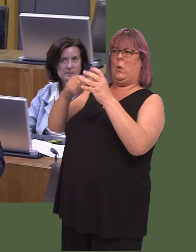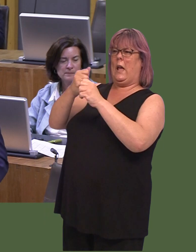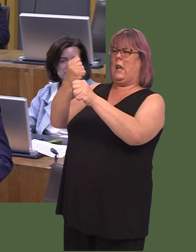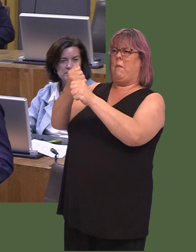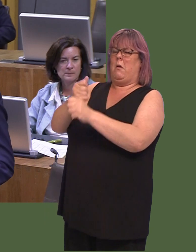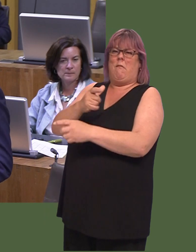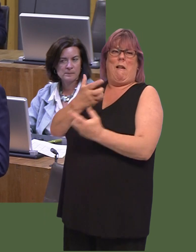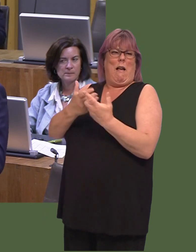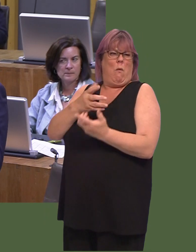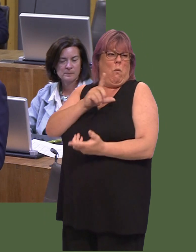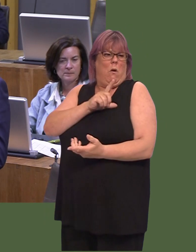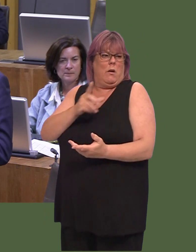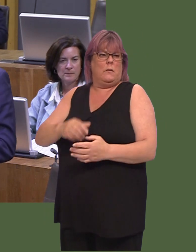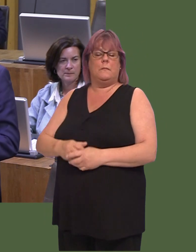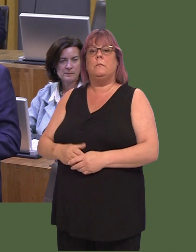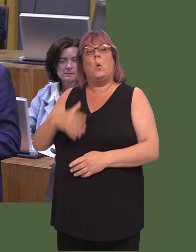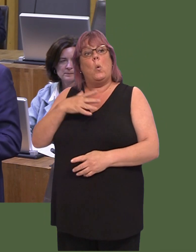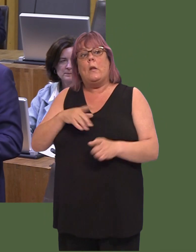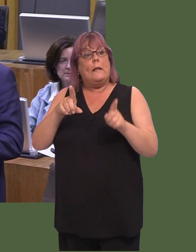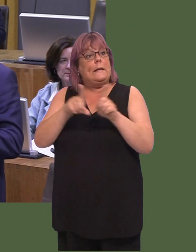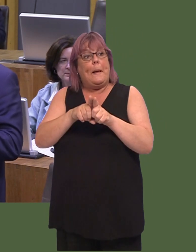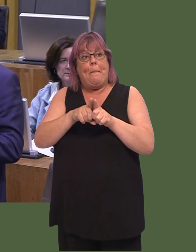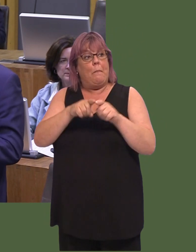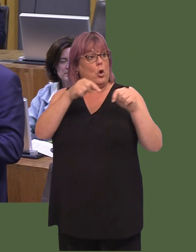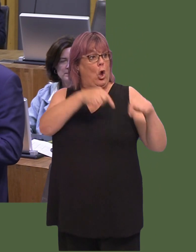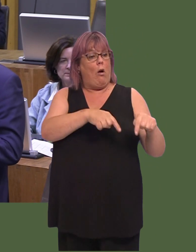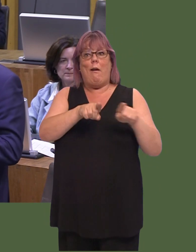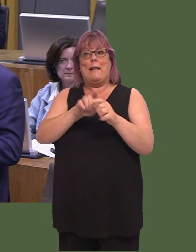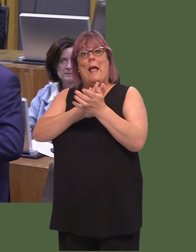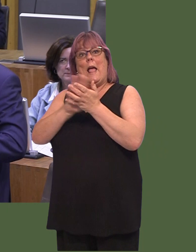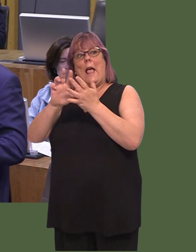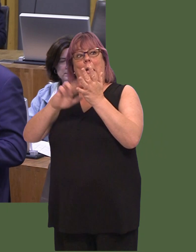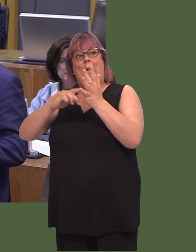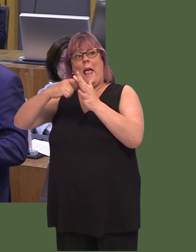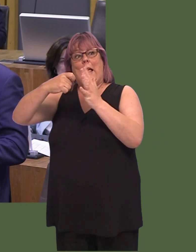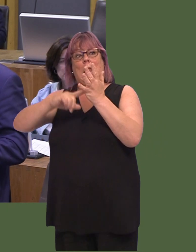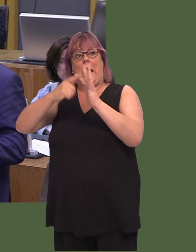Let's bear in mind, all we asked for was the same treatment as Hinkley. That was it.